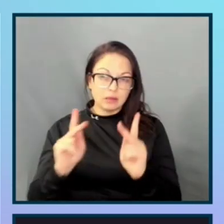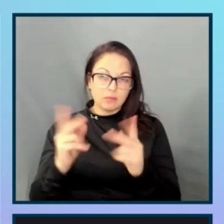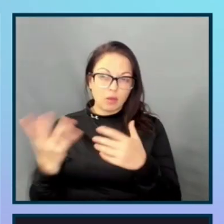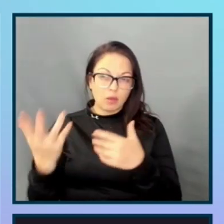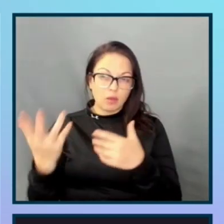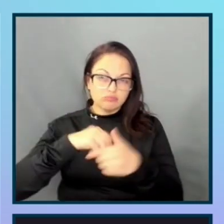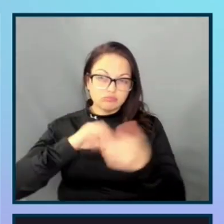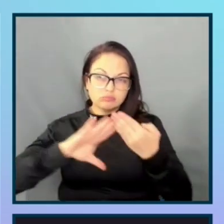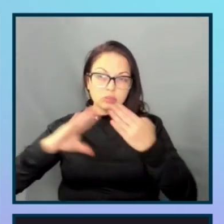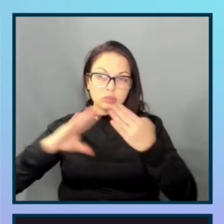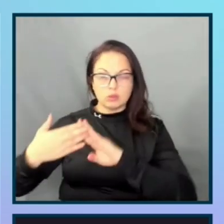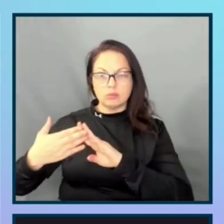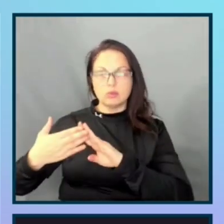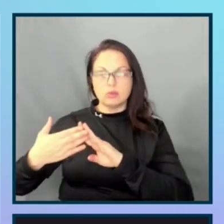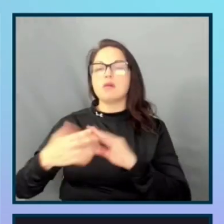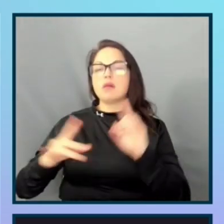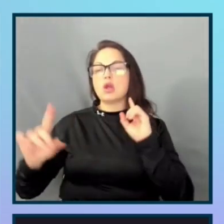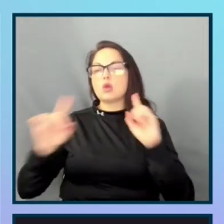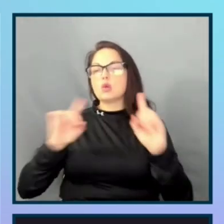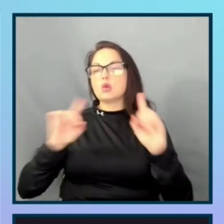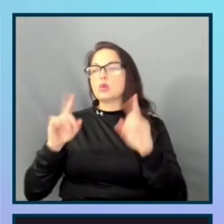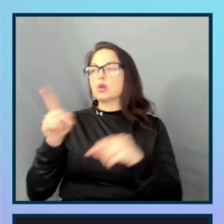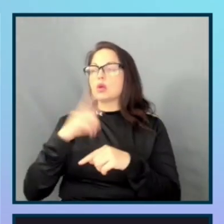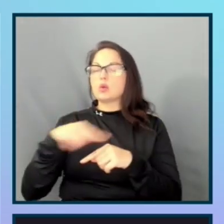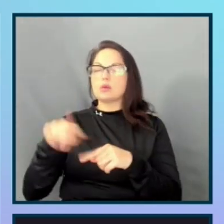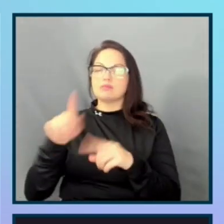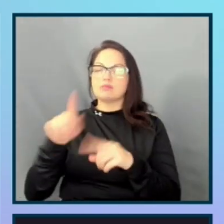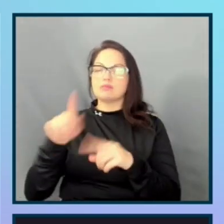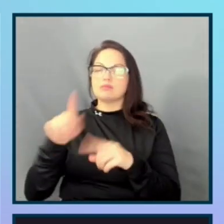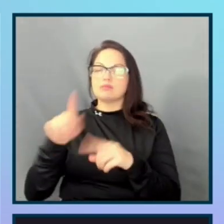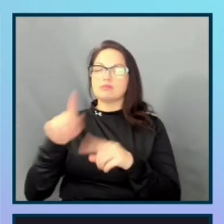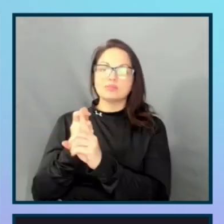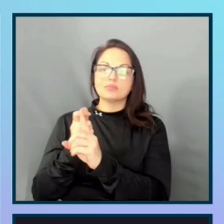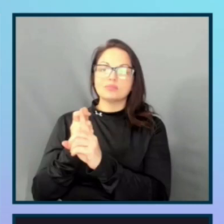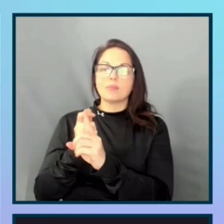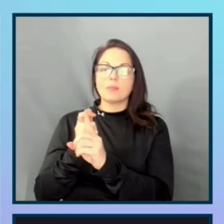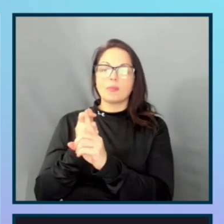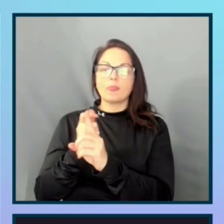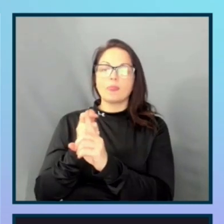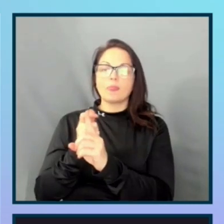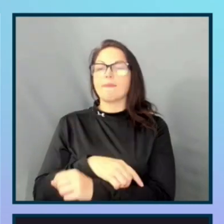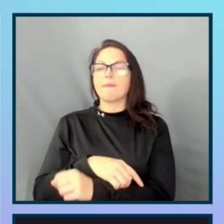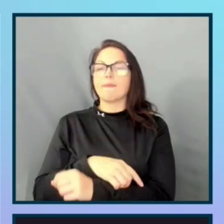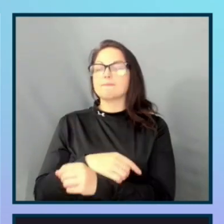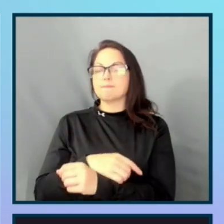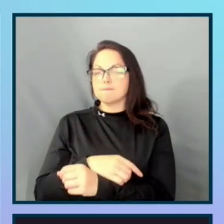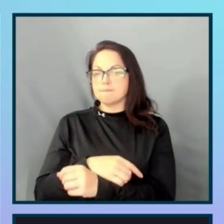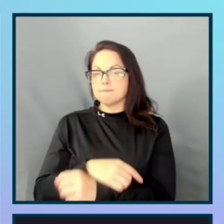who've heard of WebAim themselves. The nature of these things tend to be generalists,